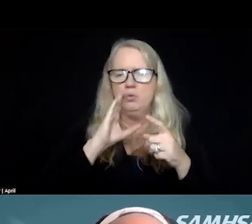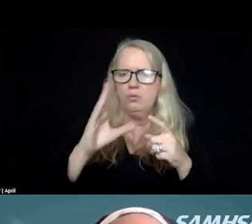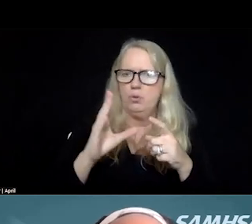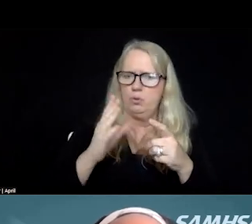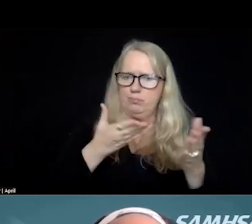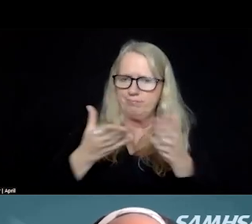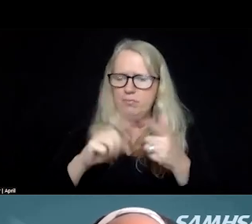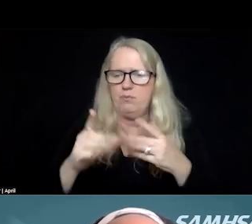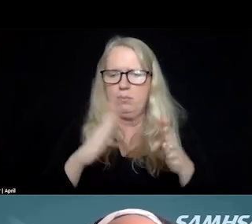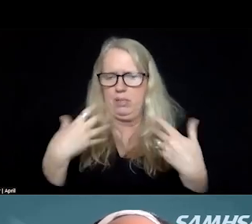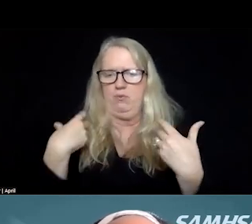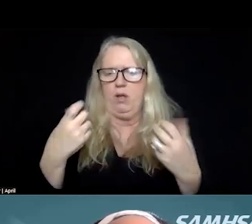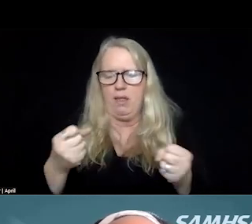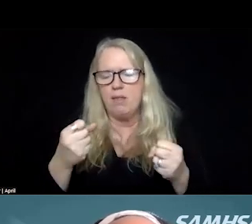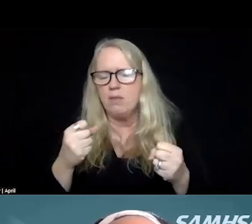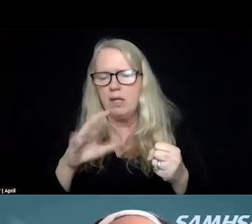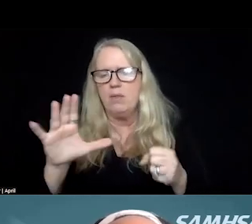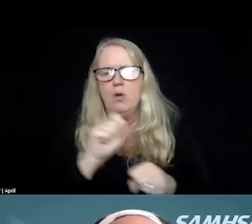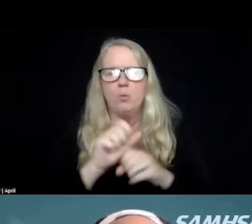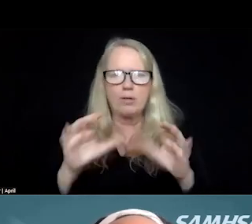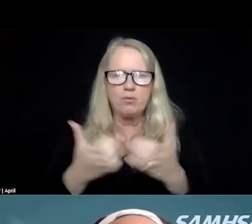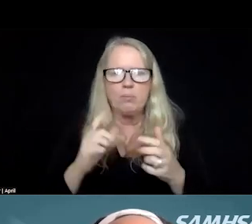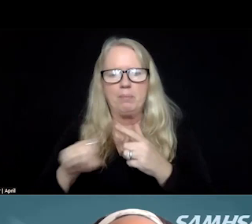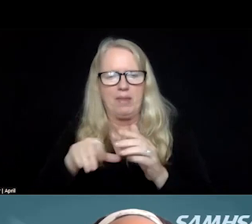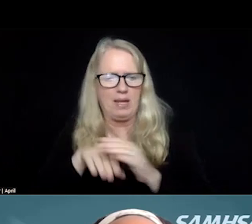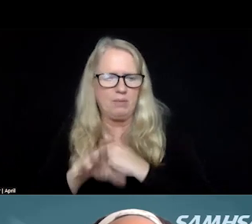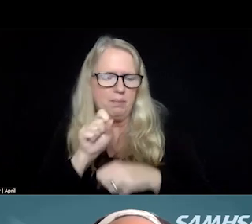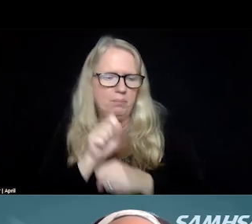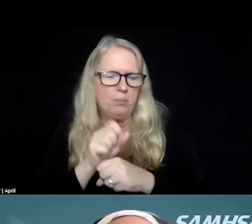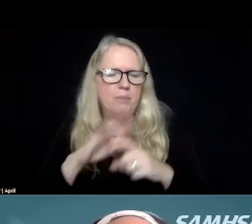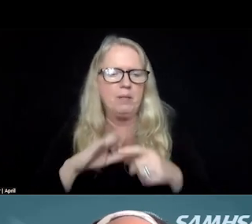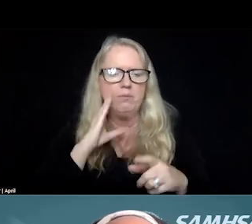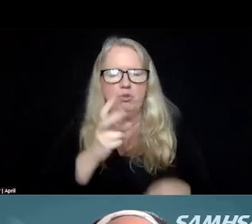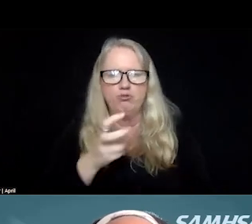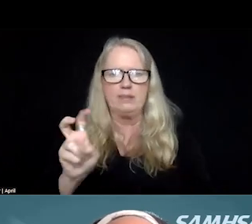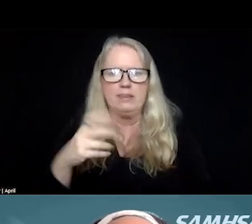THE BEHAVIORAL HEALTHCARE WORK FORCE AND IMPROVING ACCESS TO TRANSITION AGED YOUTH ALSO FOR BLACK, NATIVE AMERICAN, LGBTQIA,